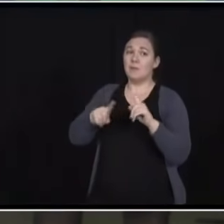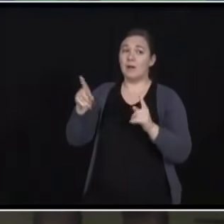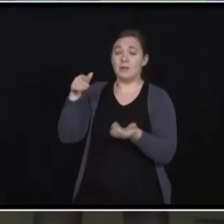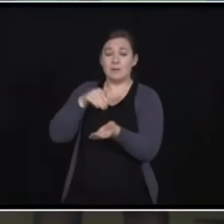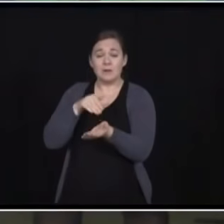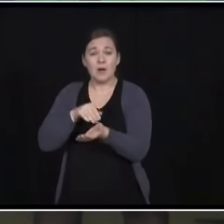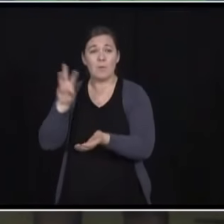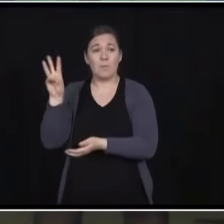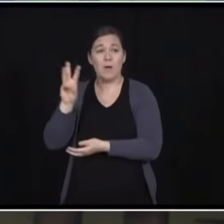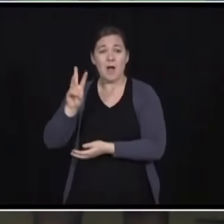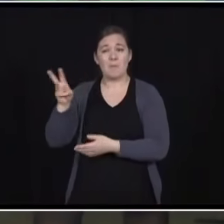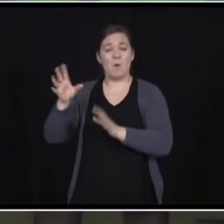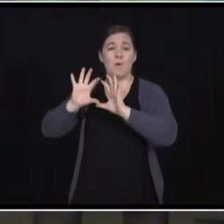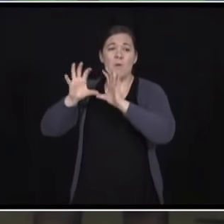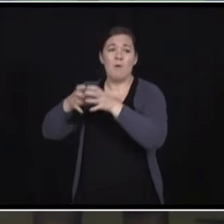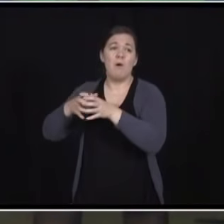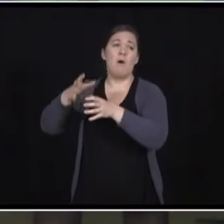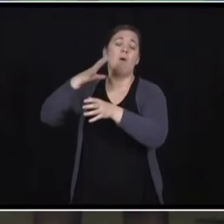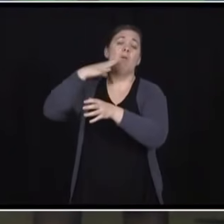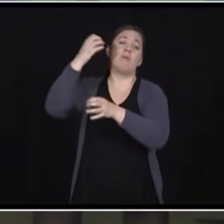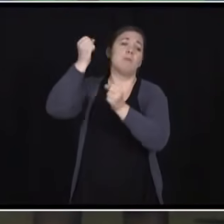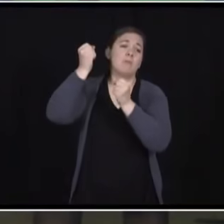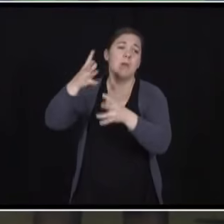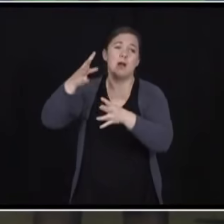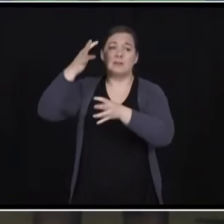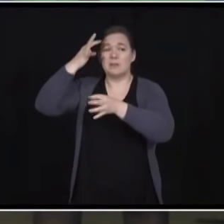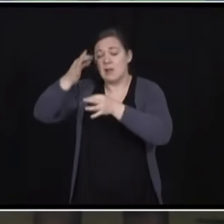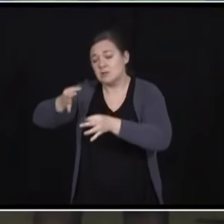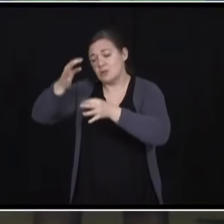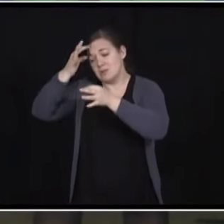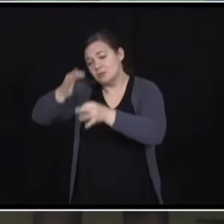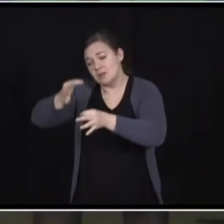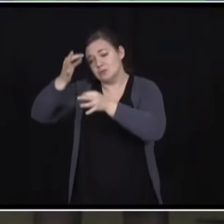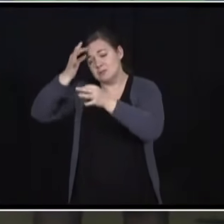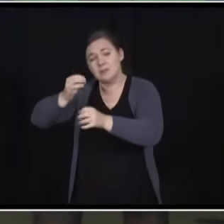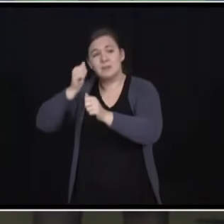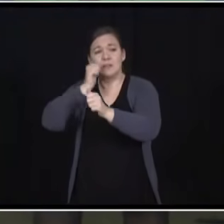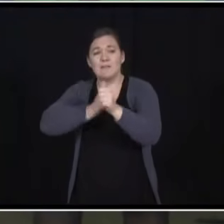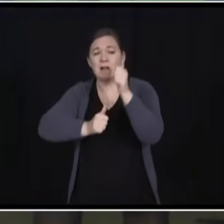someone else's shoes and the endless decisions that Doctor Williams and his team has to make